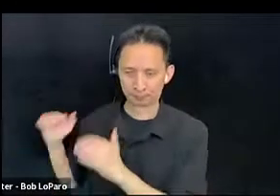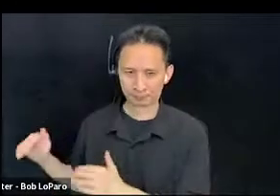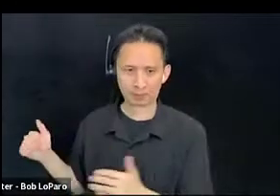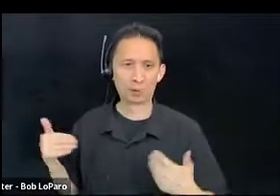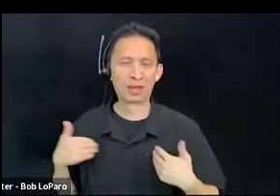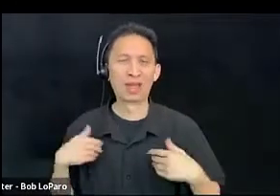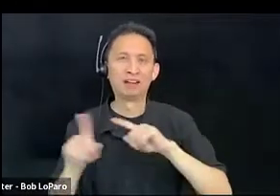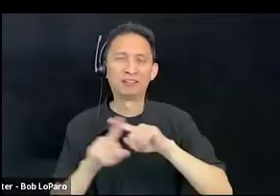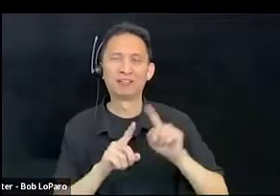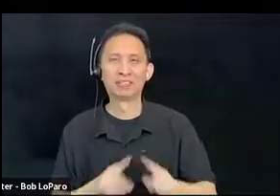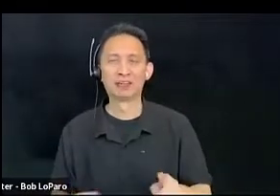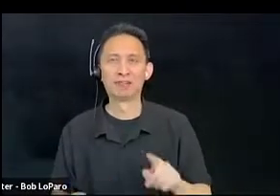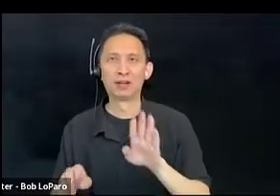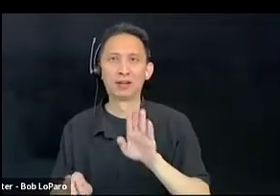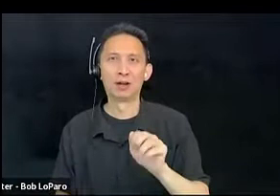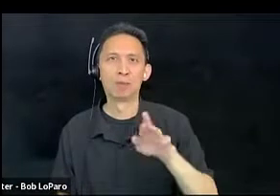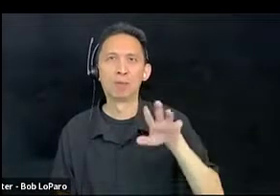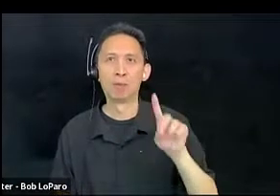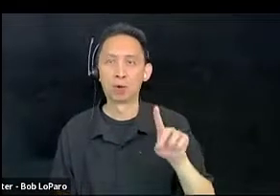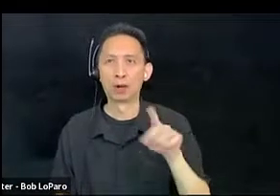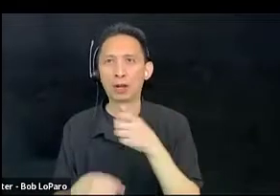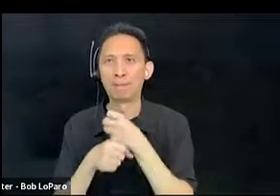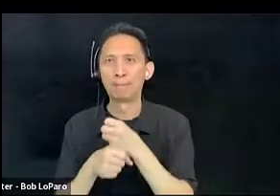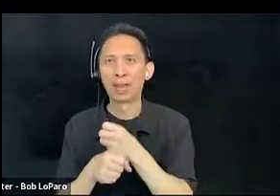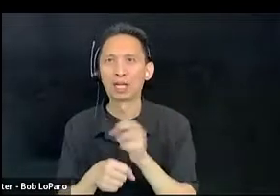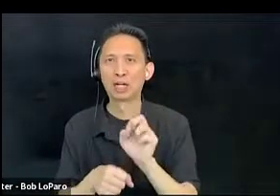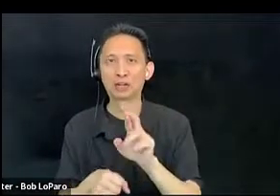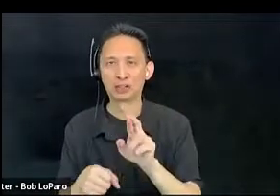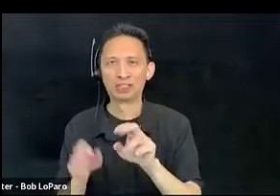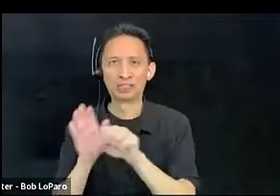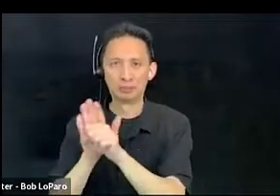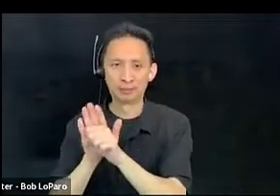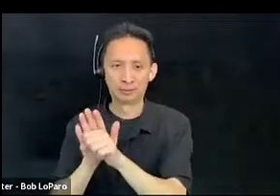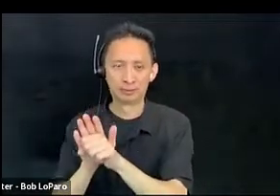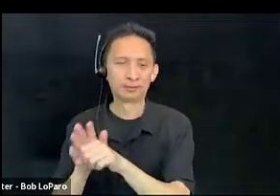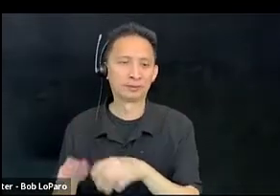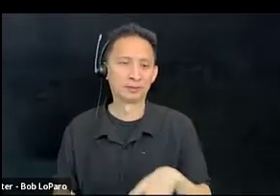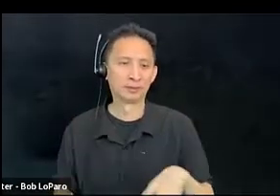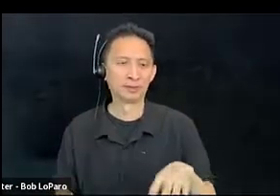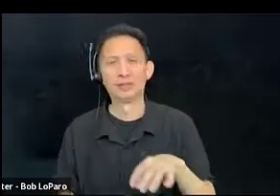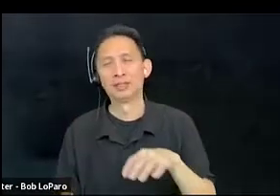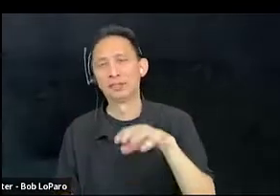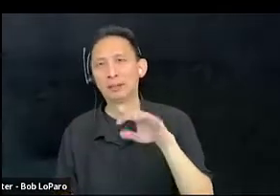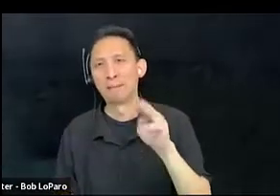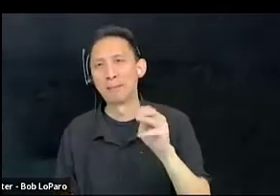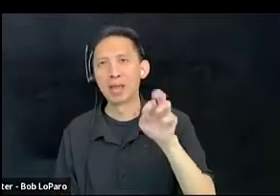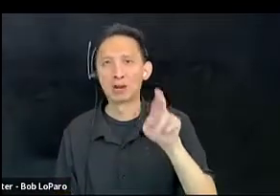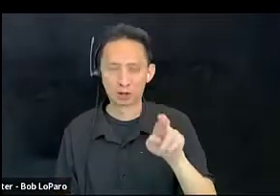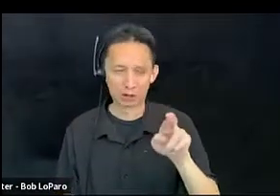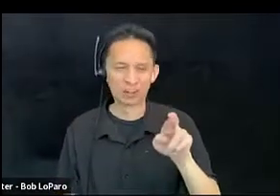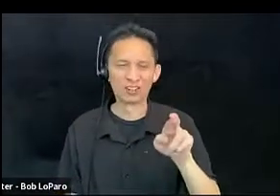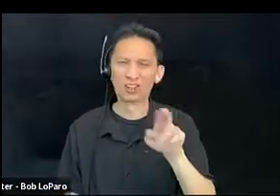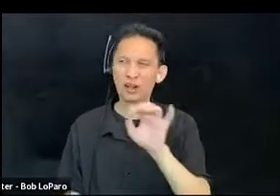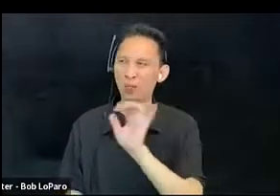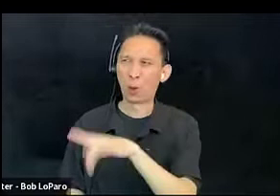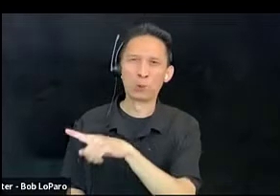Mayor Johnson line drawings, very abstract. And that's because this is a communication system